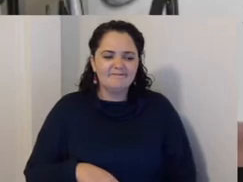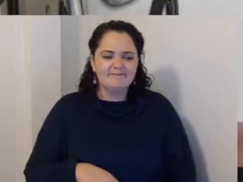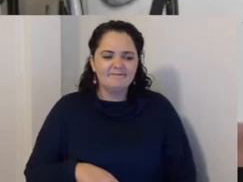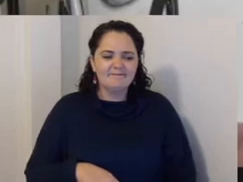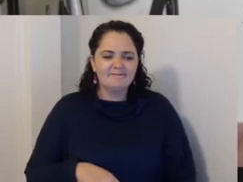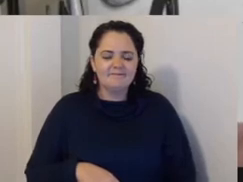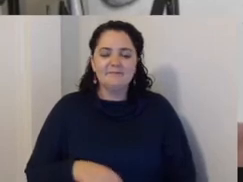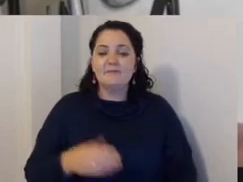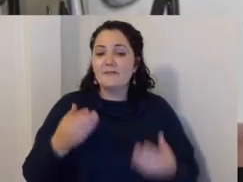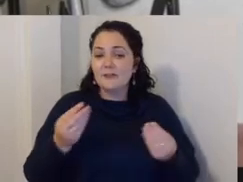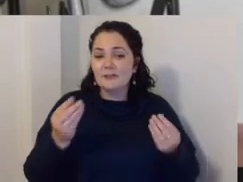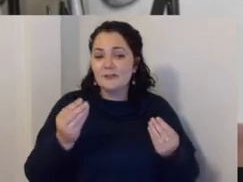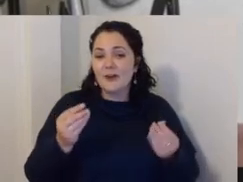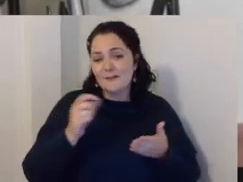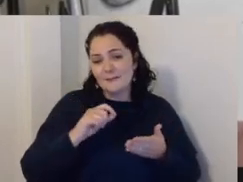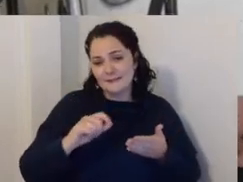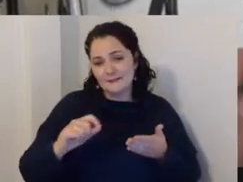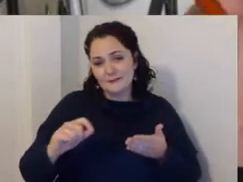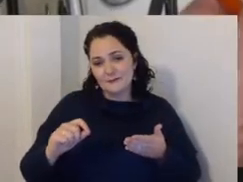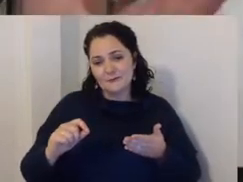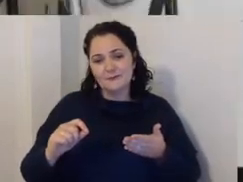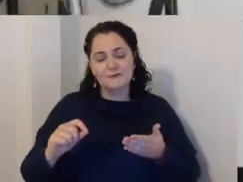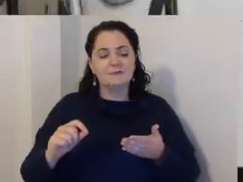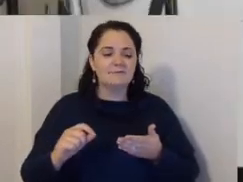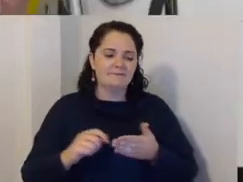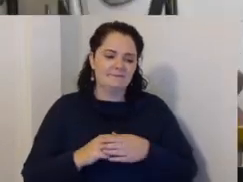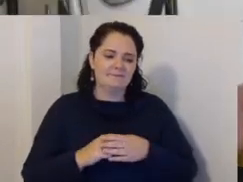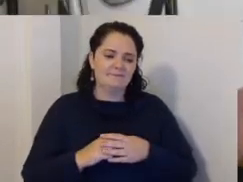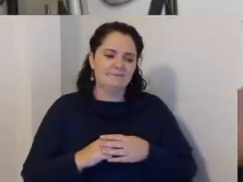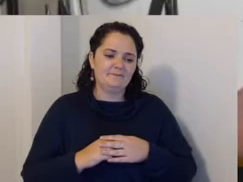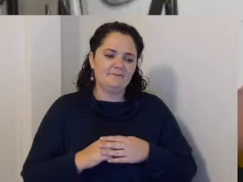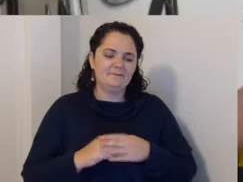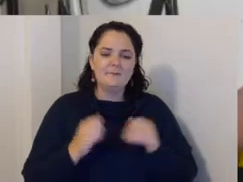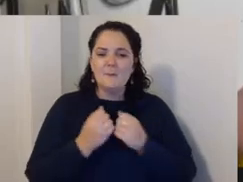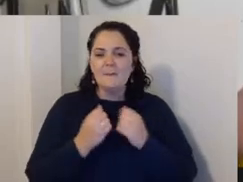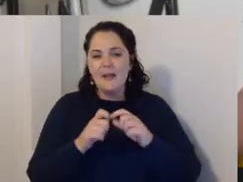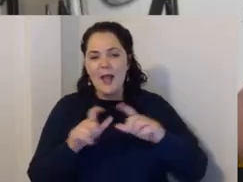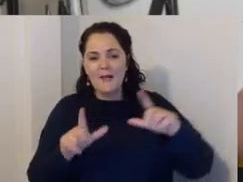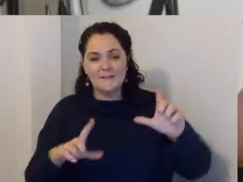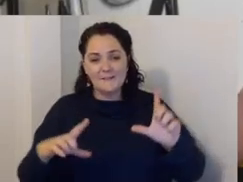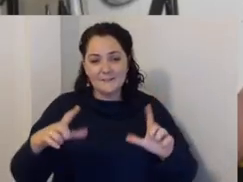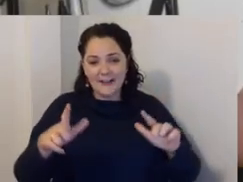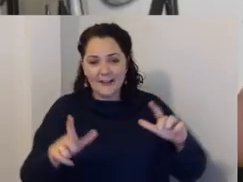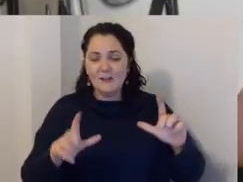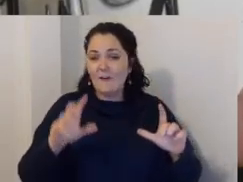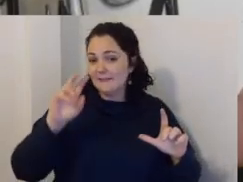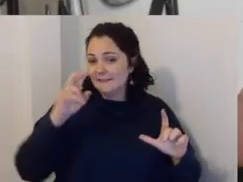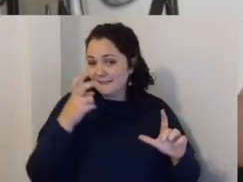then using a soft pencil and sanding that graphite to create our field of darkness and then lifting